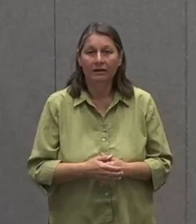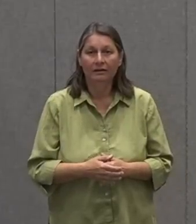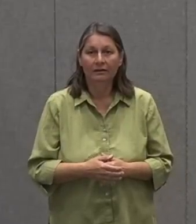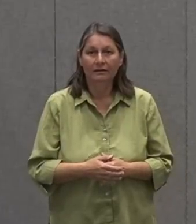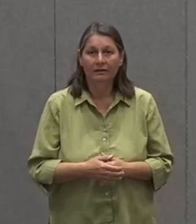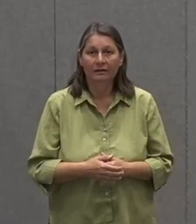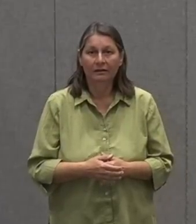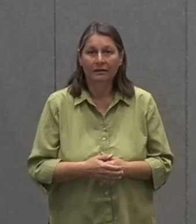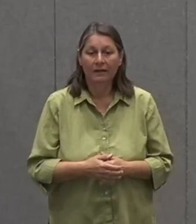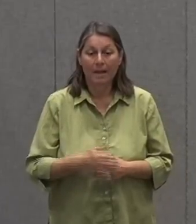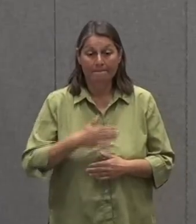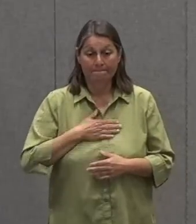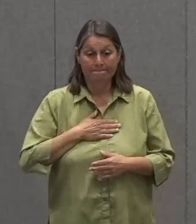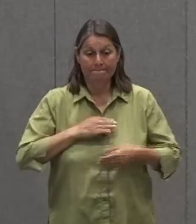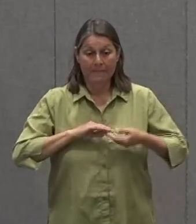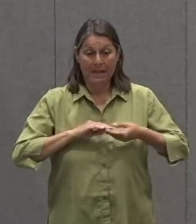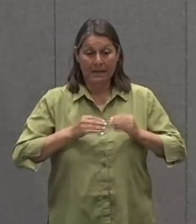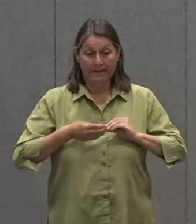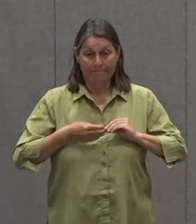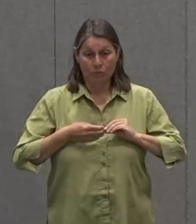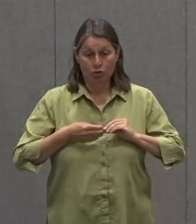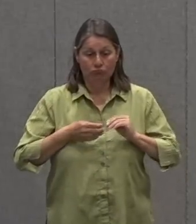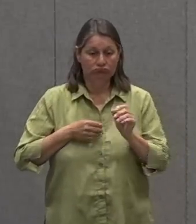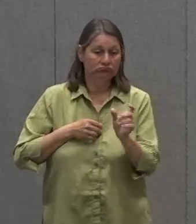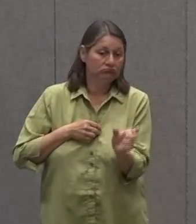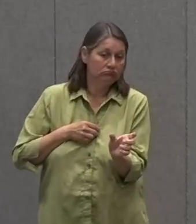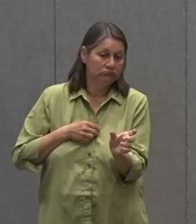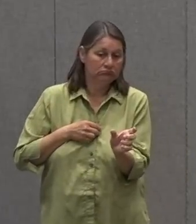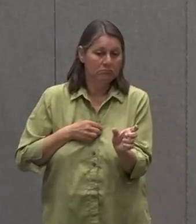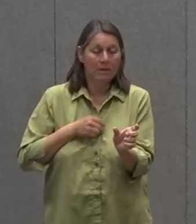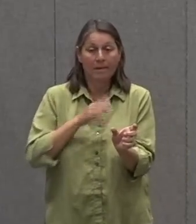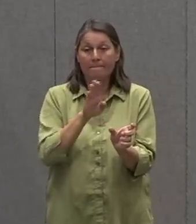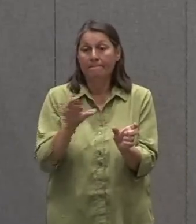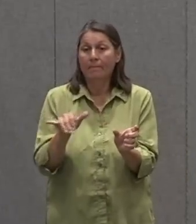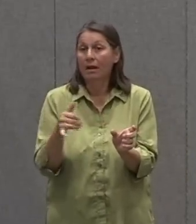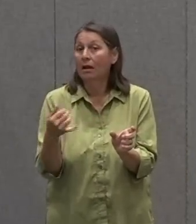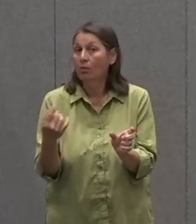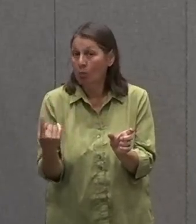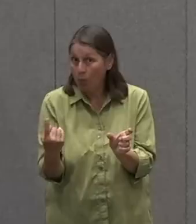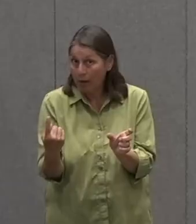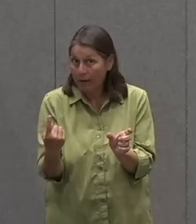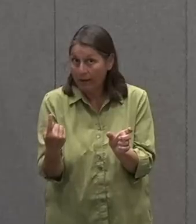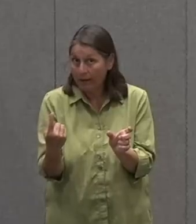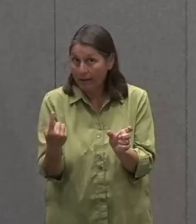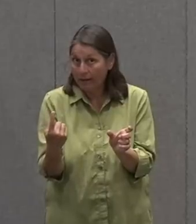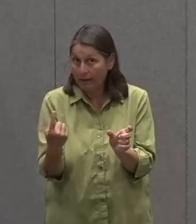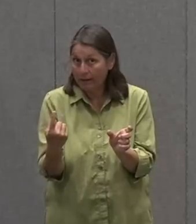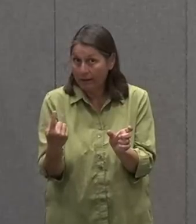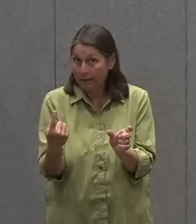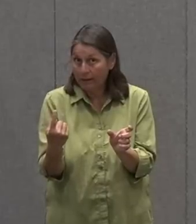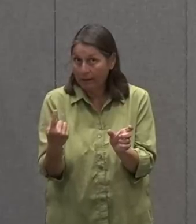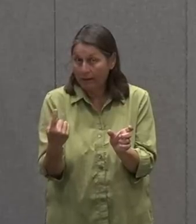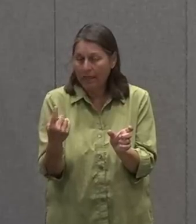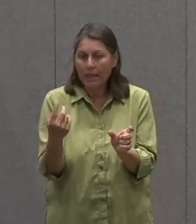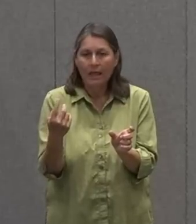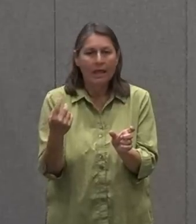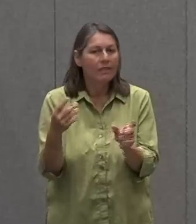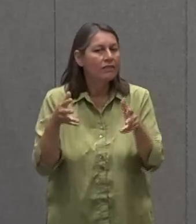my number by one, the remainder is, any idea?